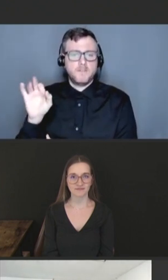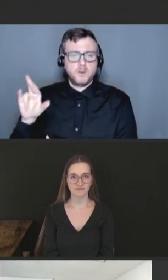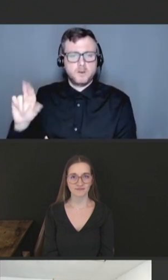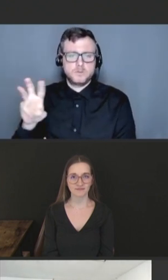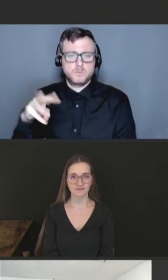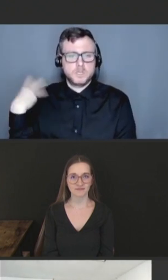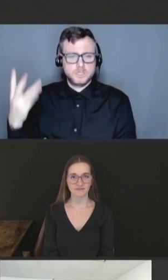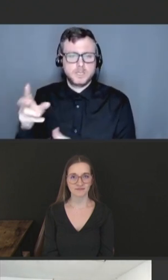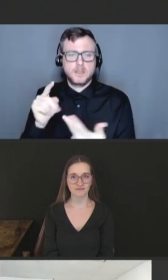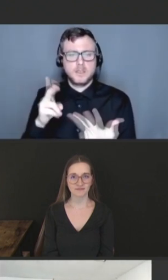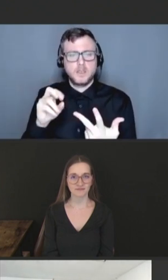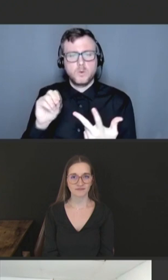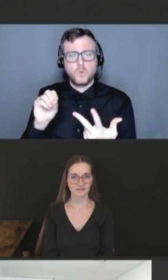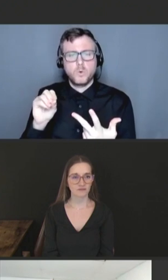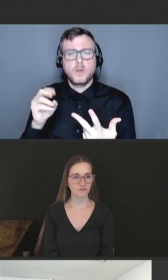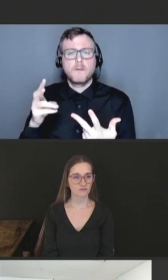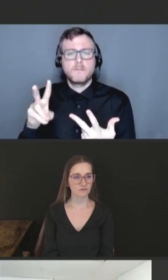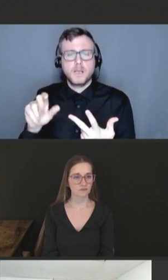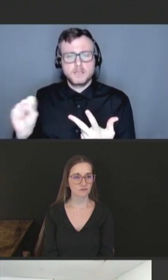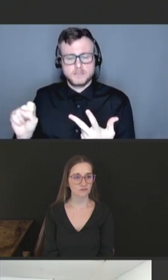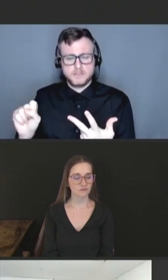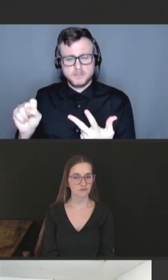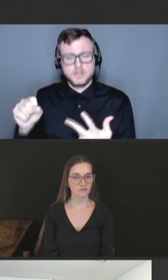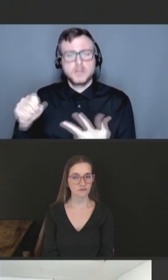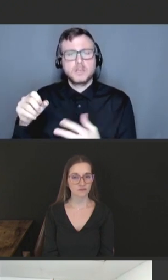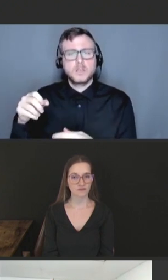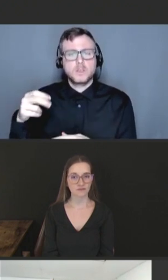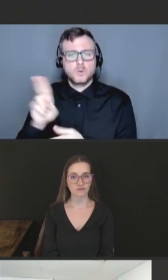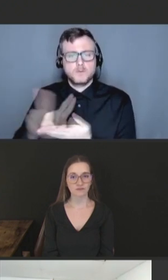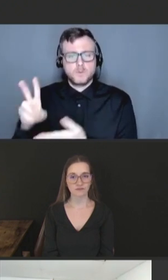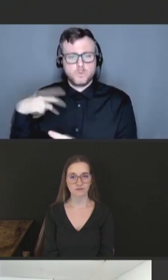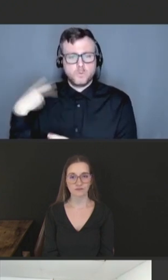and Dr. Brandon Michael Henry from Cincinnati Children's Hospital Center.